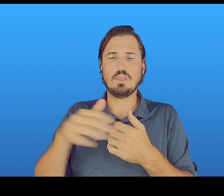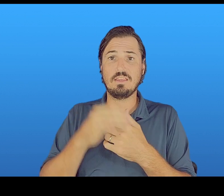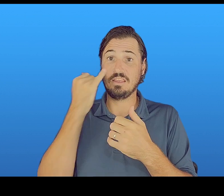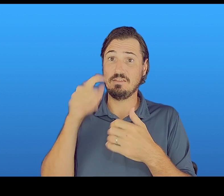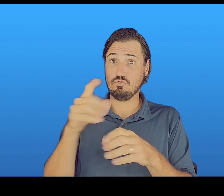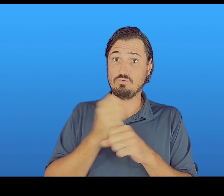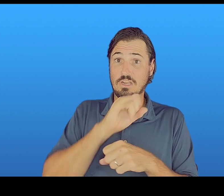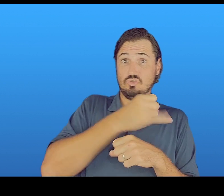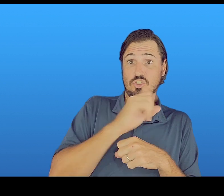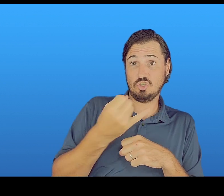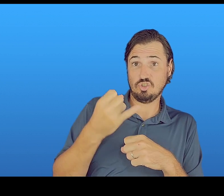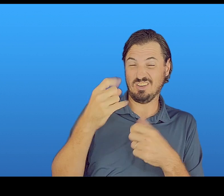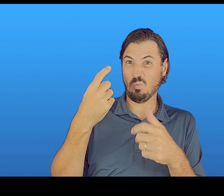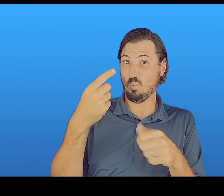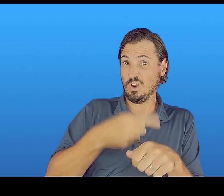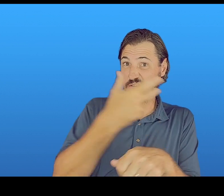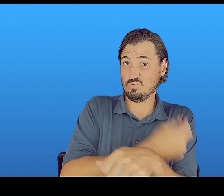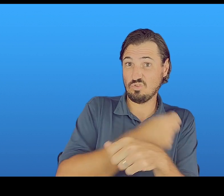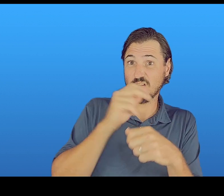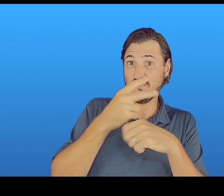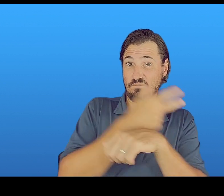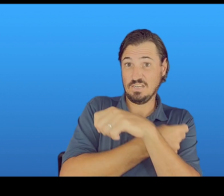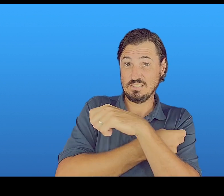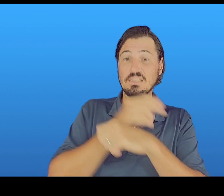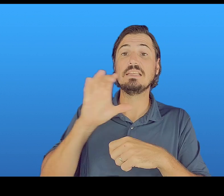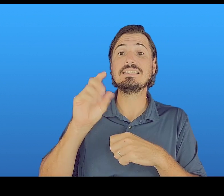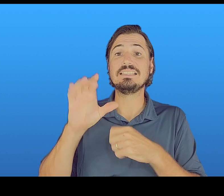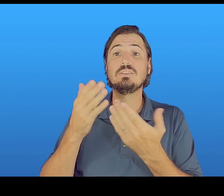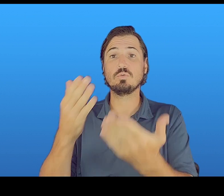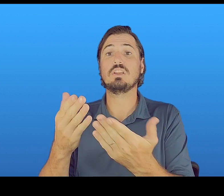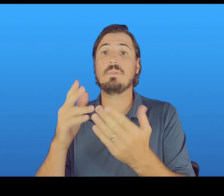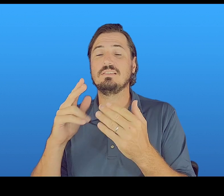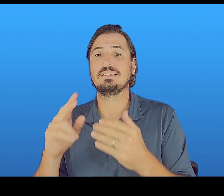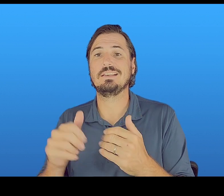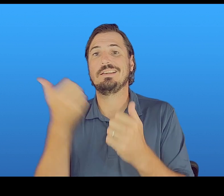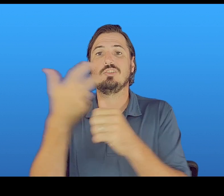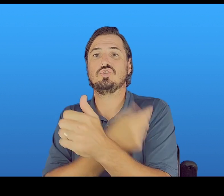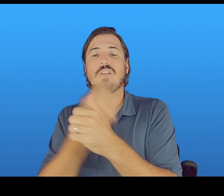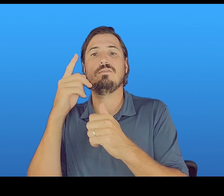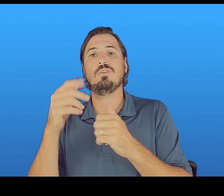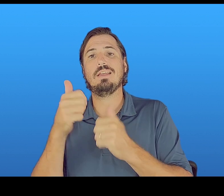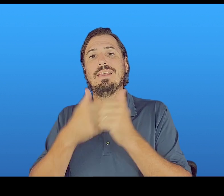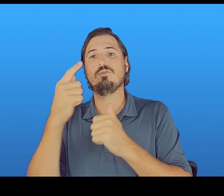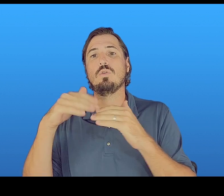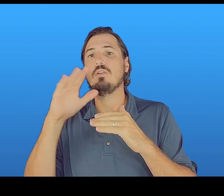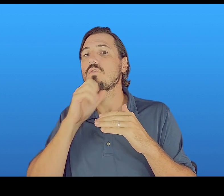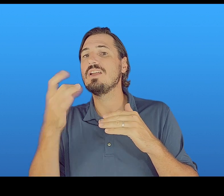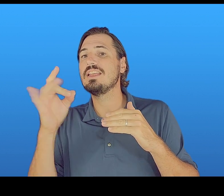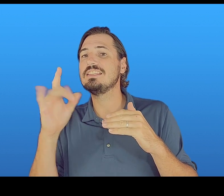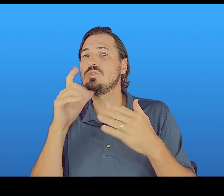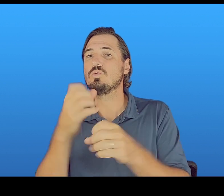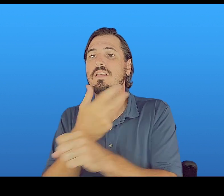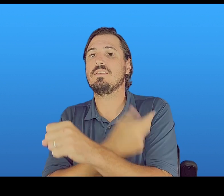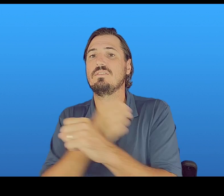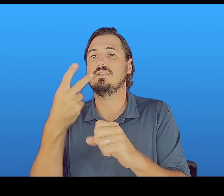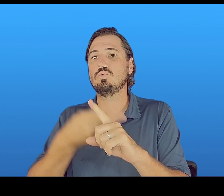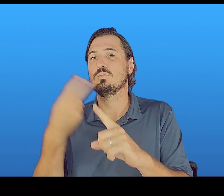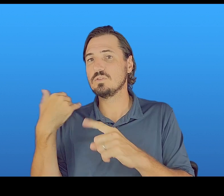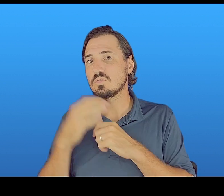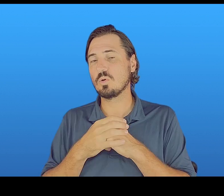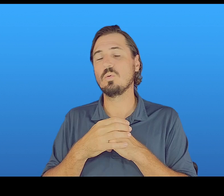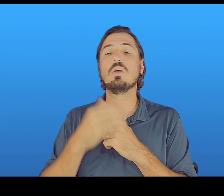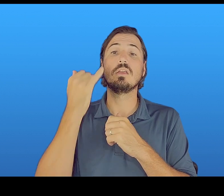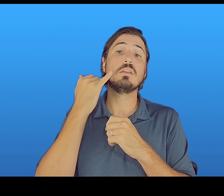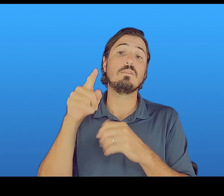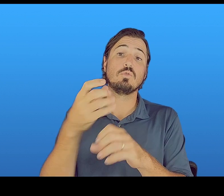If you received the one-dose Johnson & Johnson vaccine, the CDC is recommending boosters for everyone 18 and older who were vaccinated at least two months ago